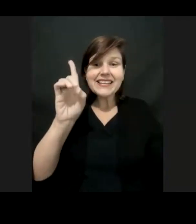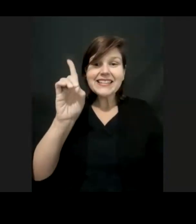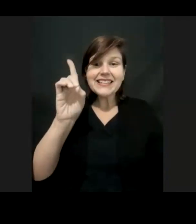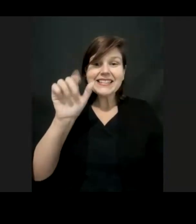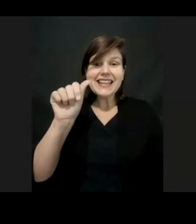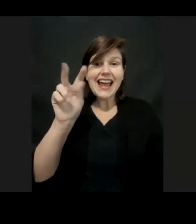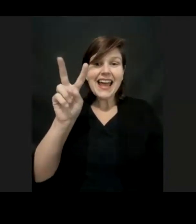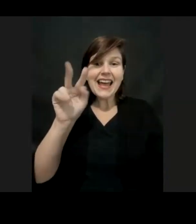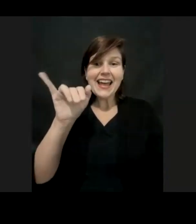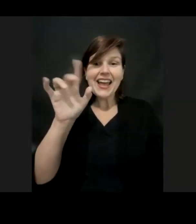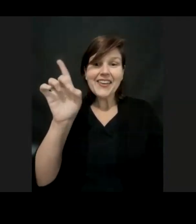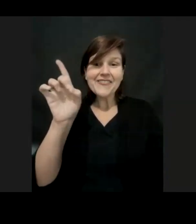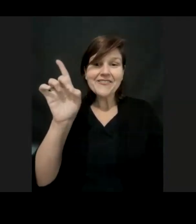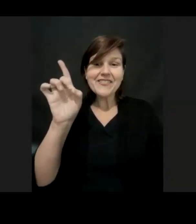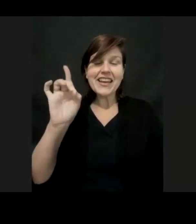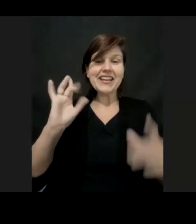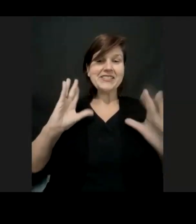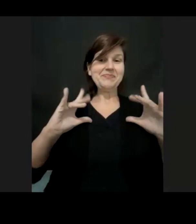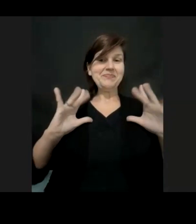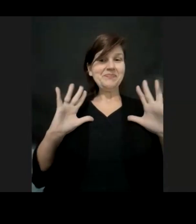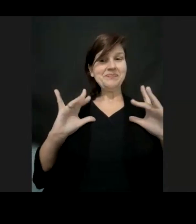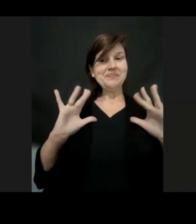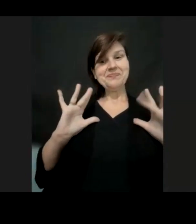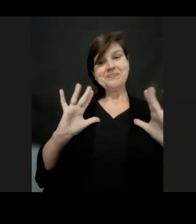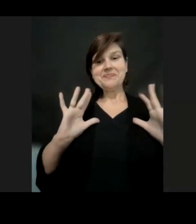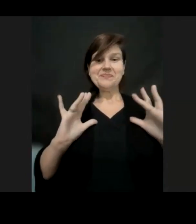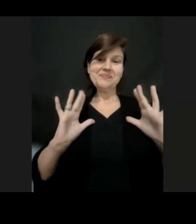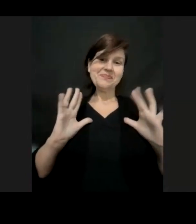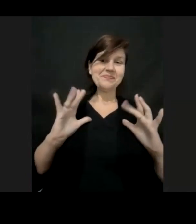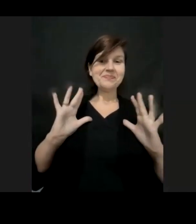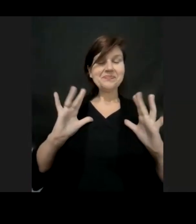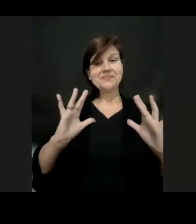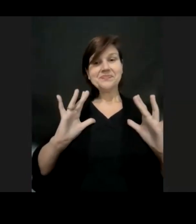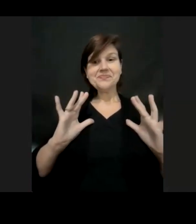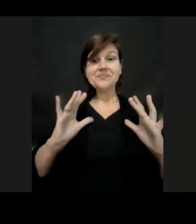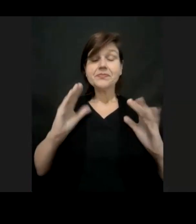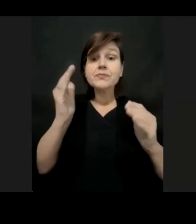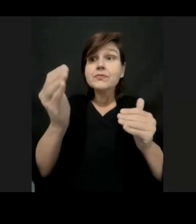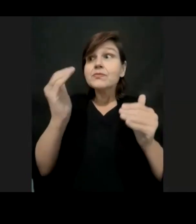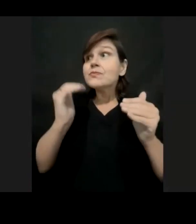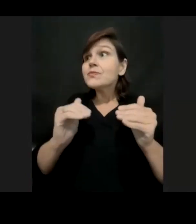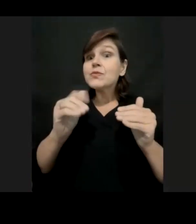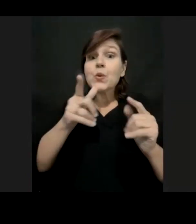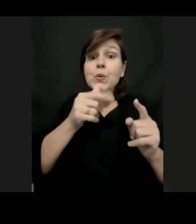∂ ∂ A-Da-da-da, da-la-da-da, da-la-da-da-da-da ∂ ∂ Next up, you’ll never guess who it is.